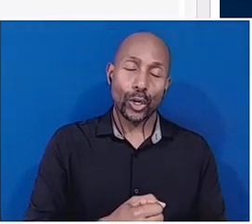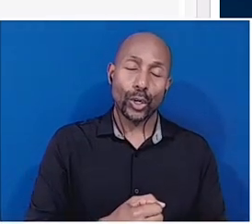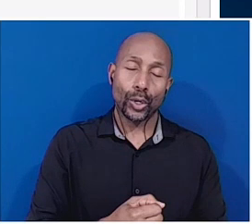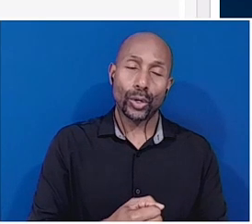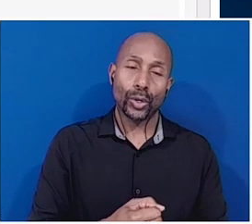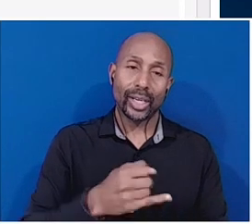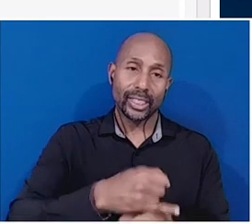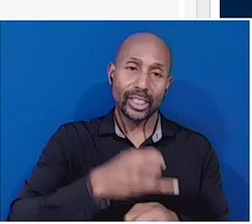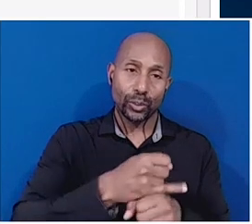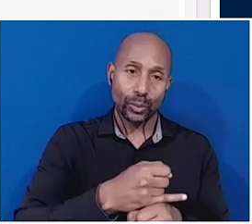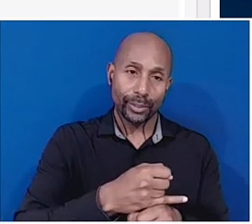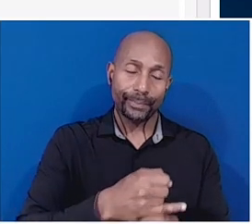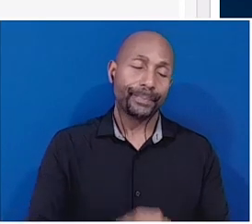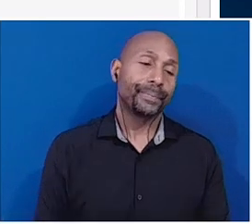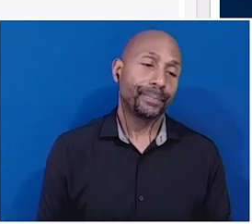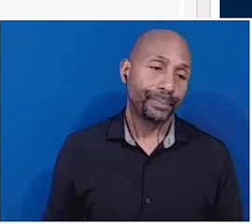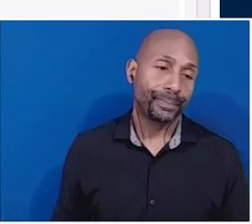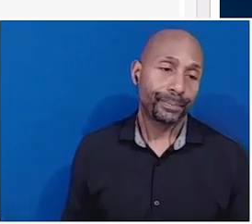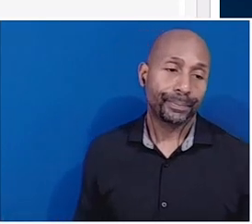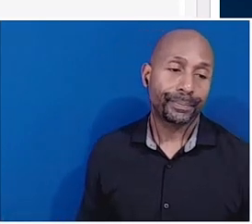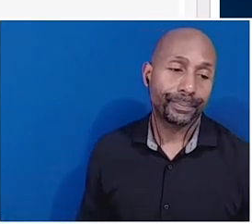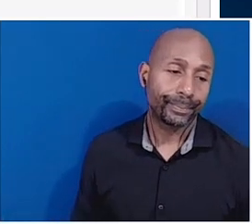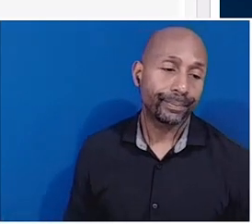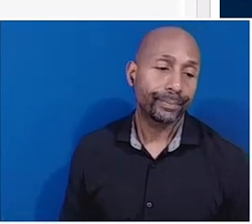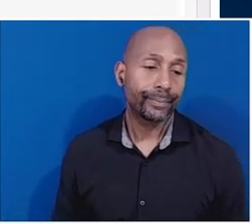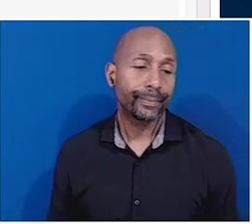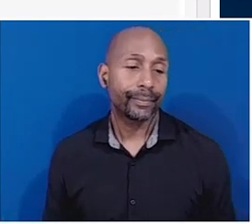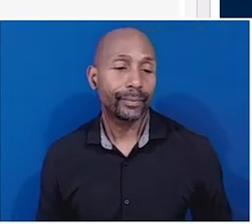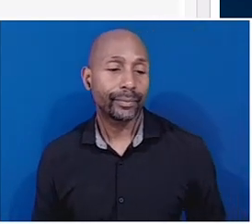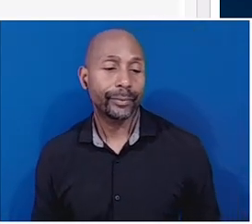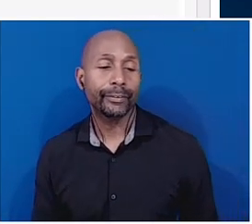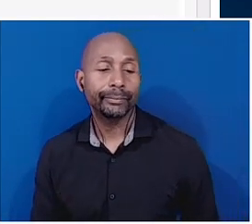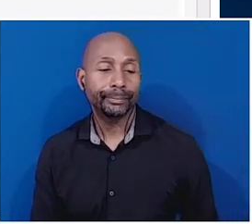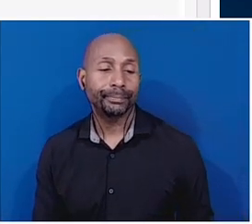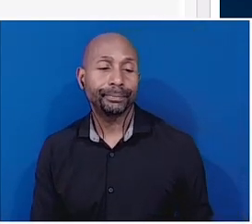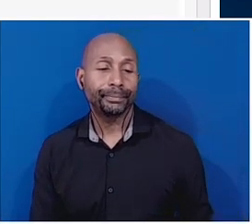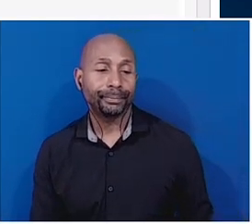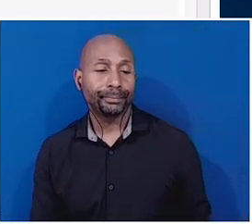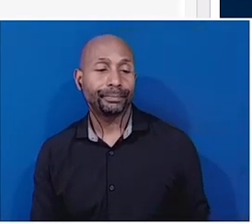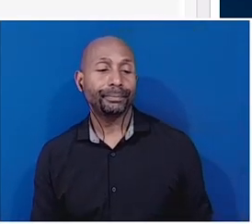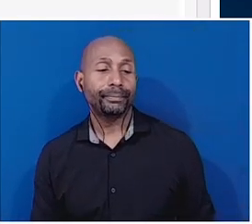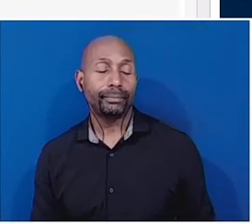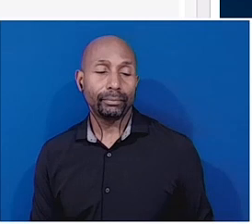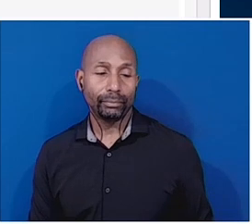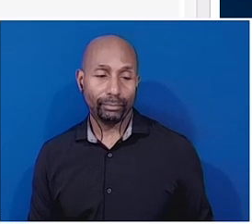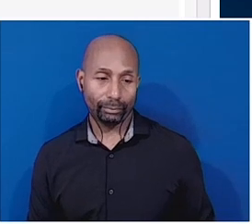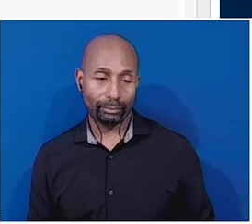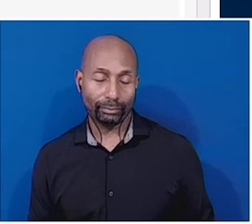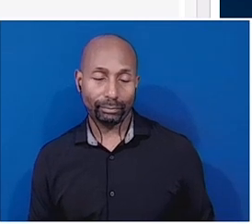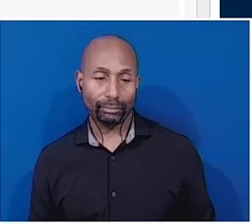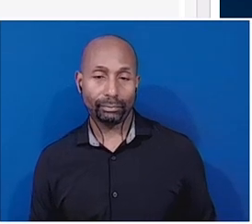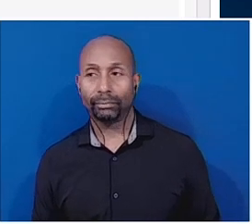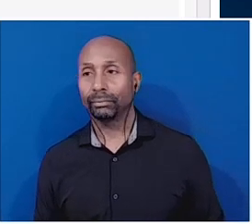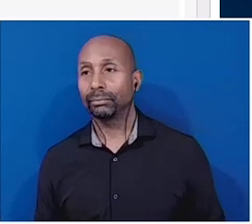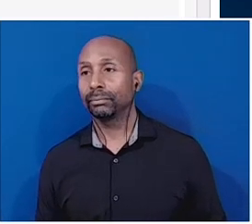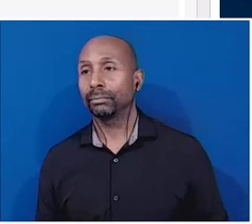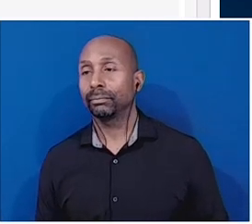So I guess I'm questioning on (4) like,